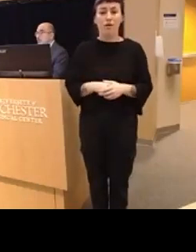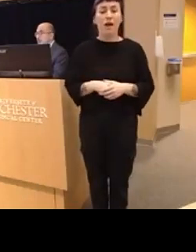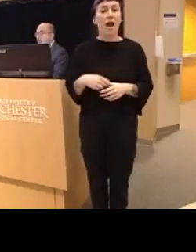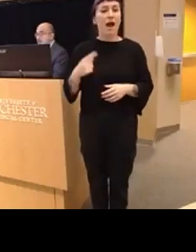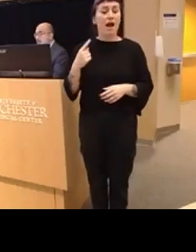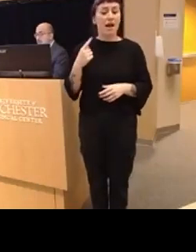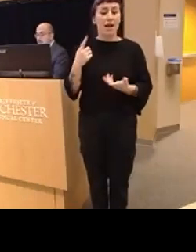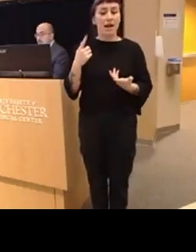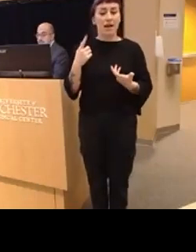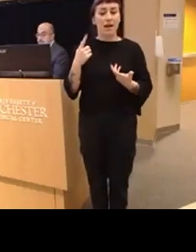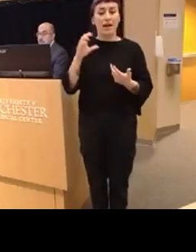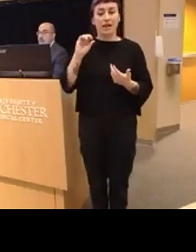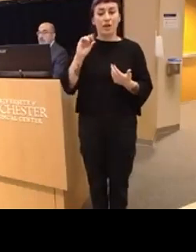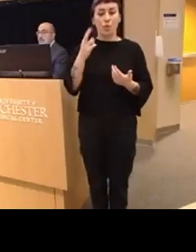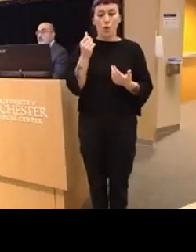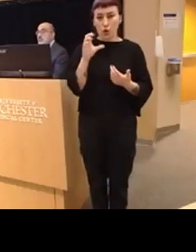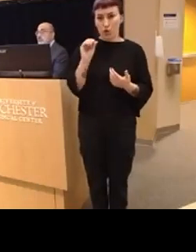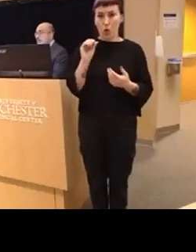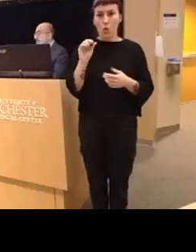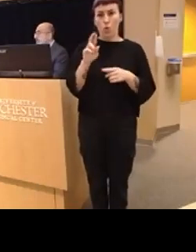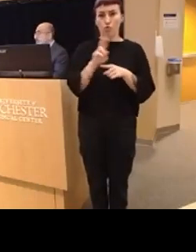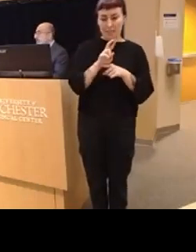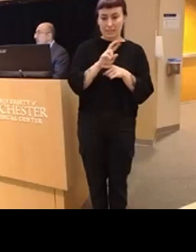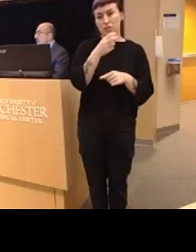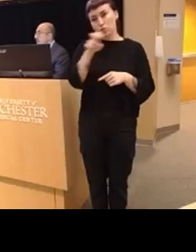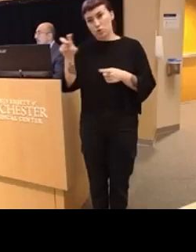Ortho I didn't do a full Ortho residency then I switched res residencies to a combined Family